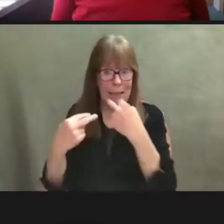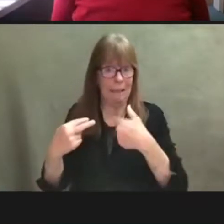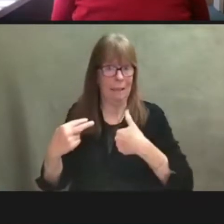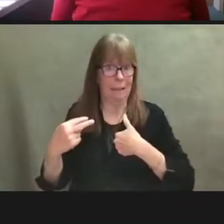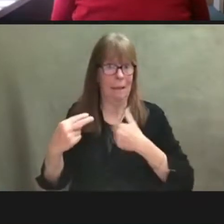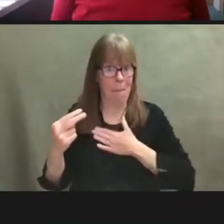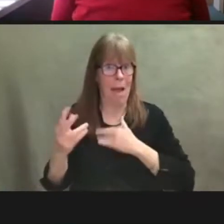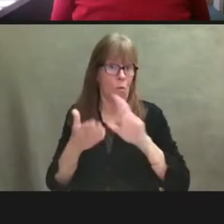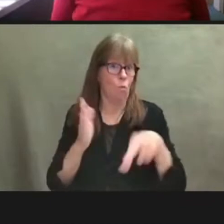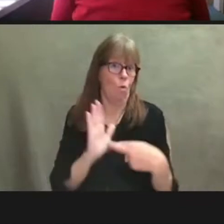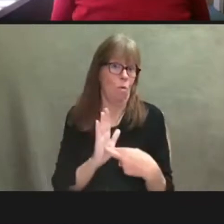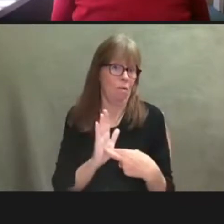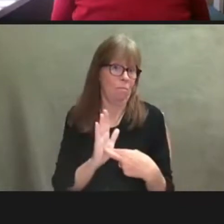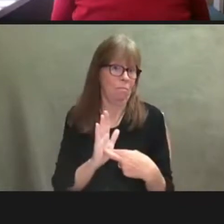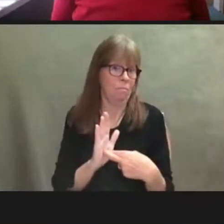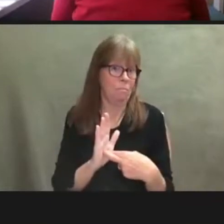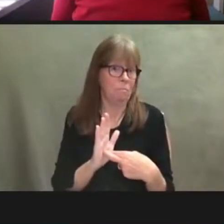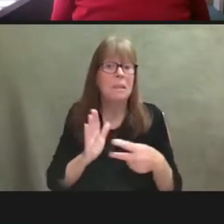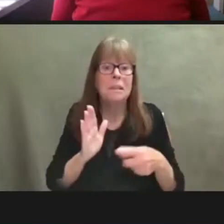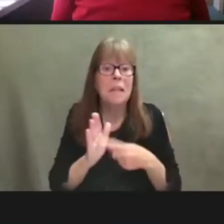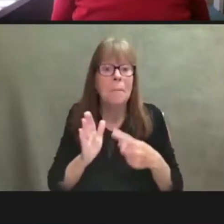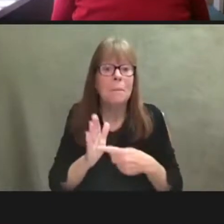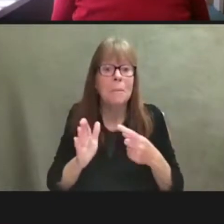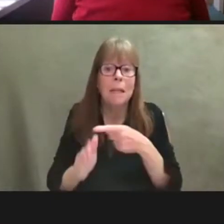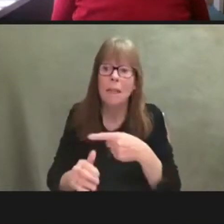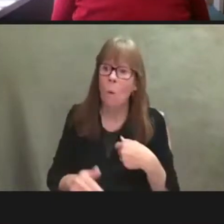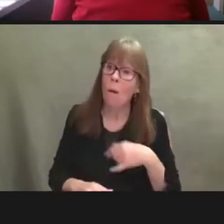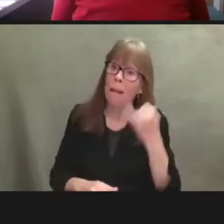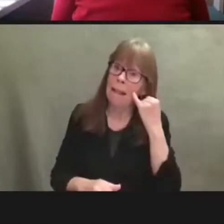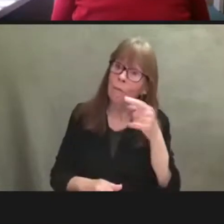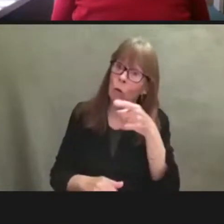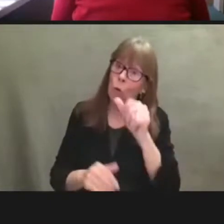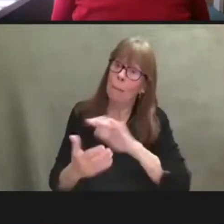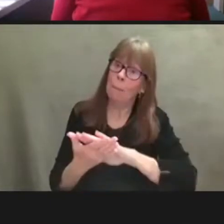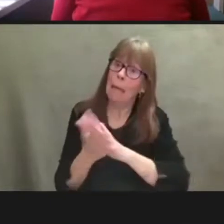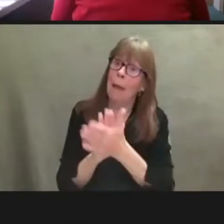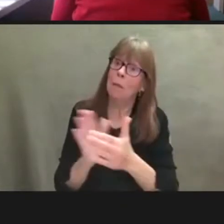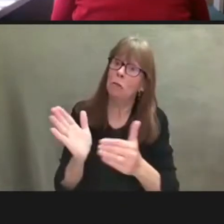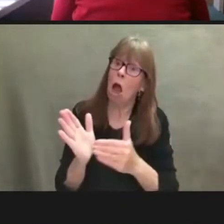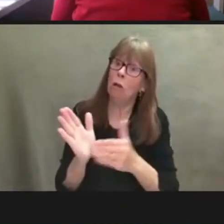Perhaps sometimes they think oh, Dr. Houtrow can be a doctor, maybe you can be a doctor.